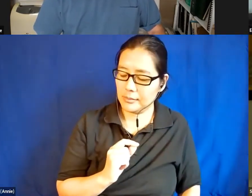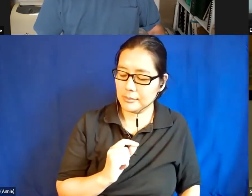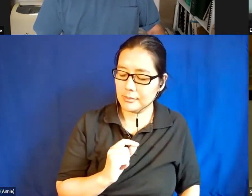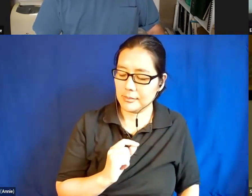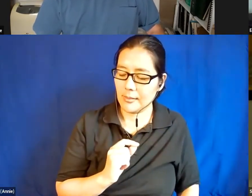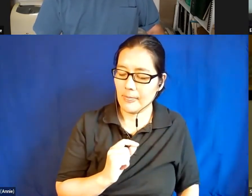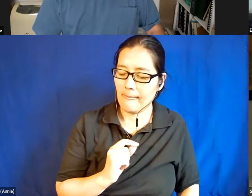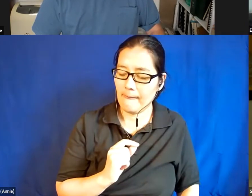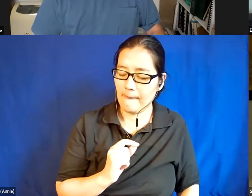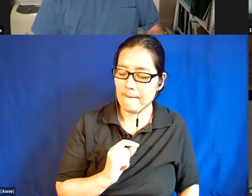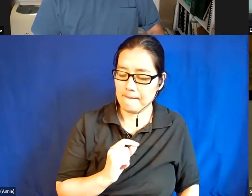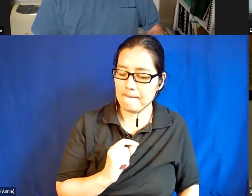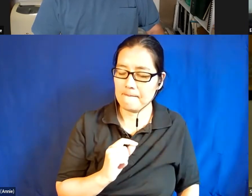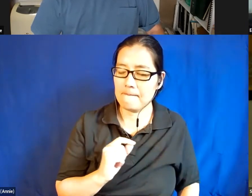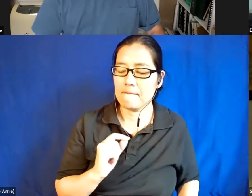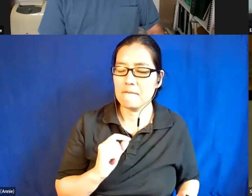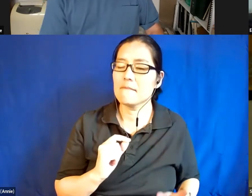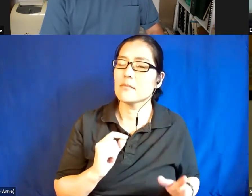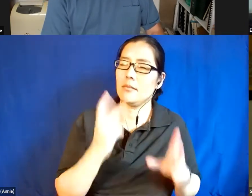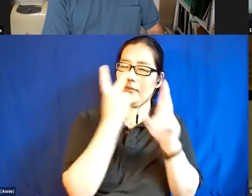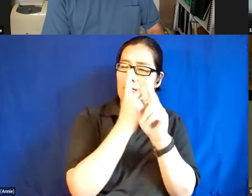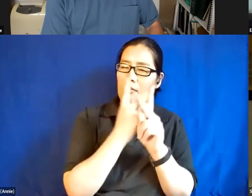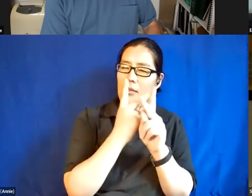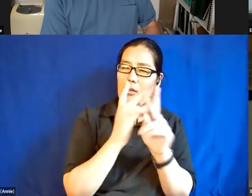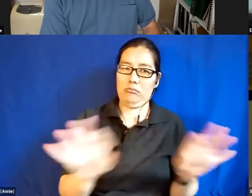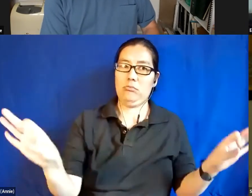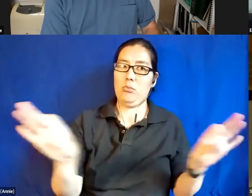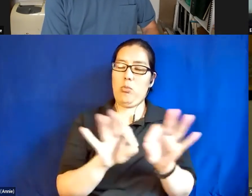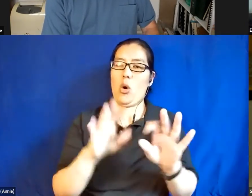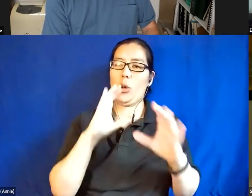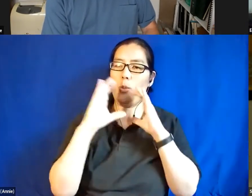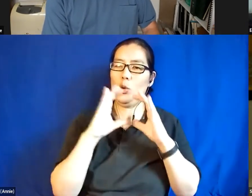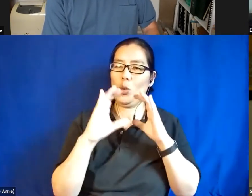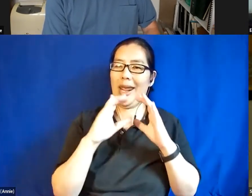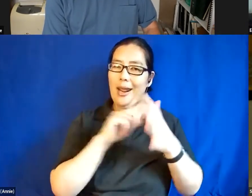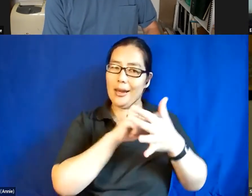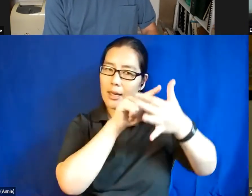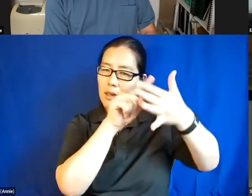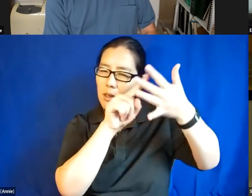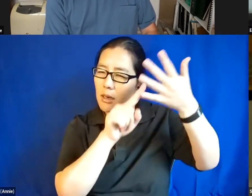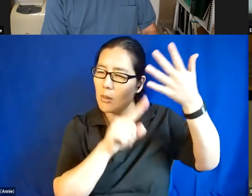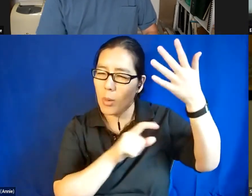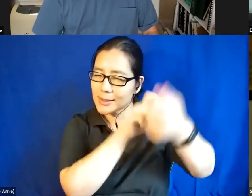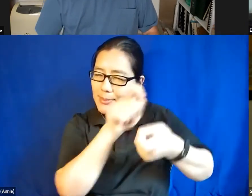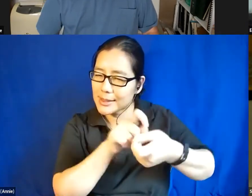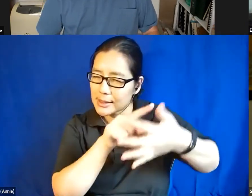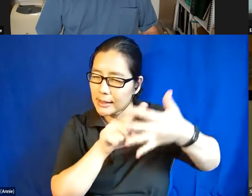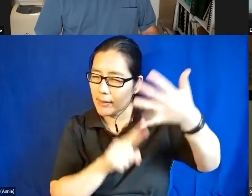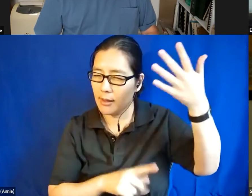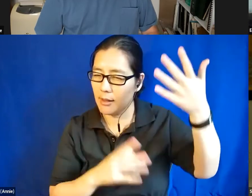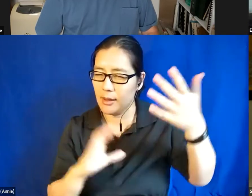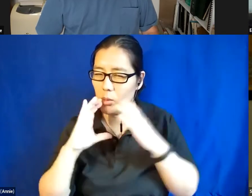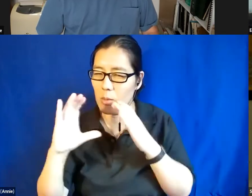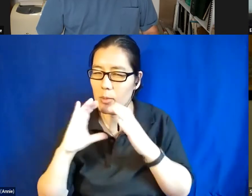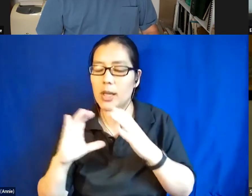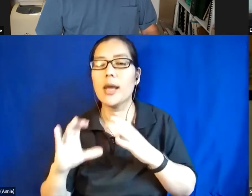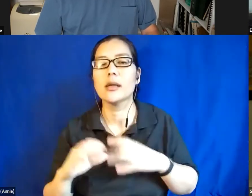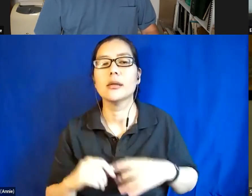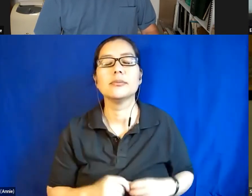communication elements are is really important. I also one of the other things I have always really been